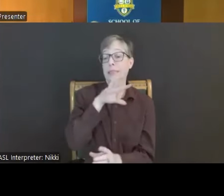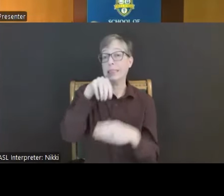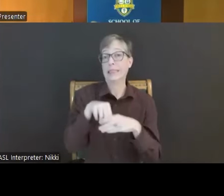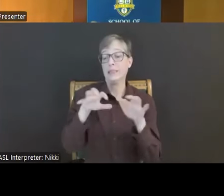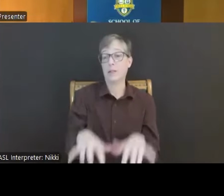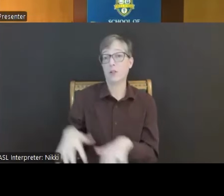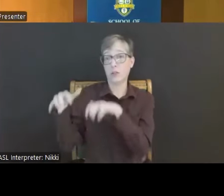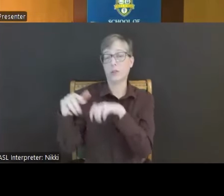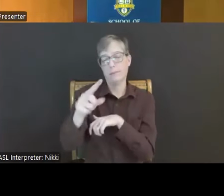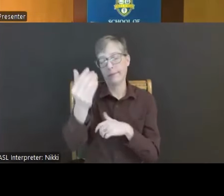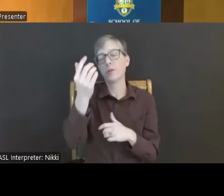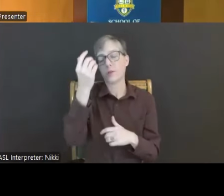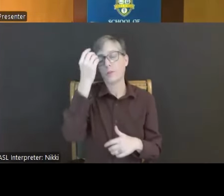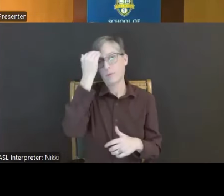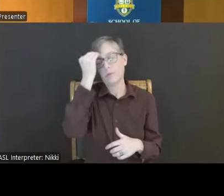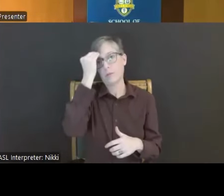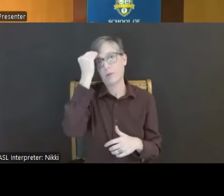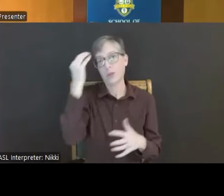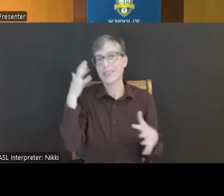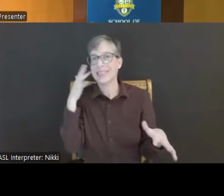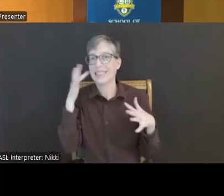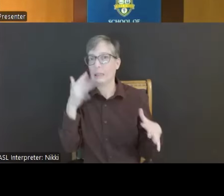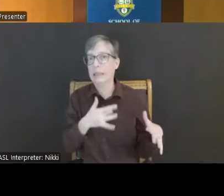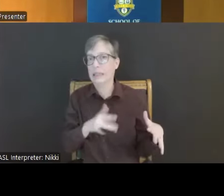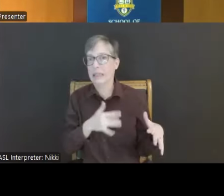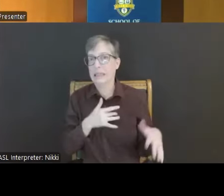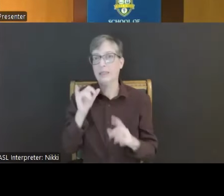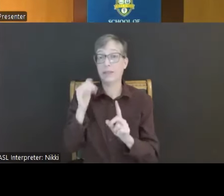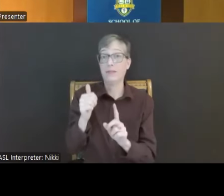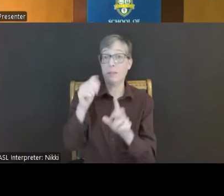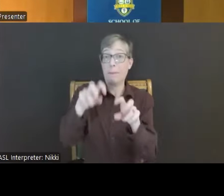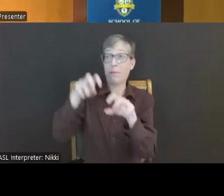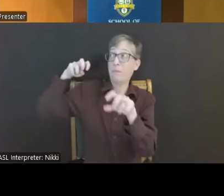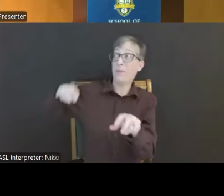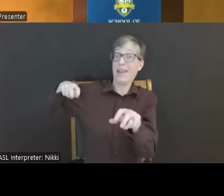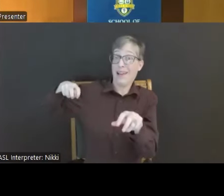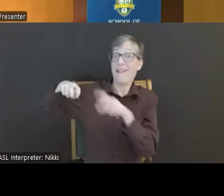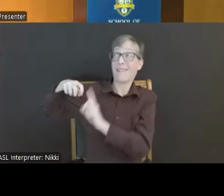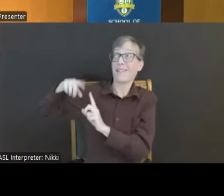you're in the back sometimes the mics are on in the ceiling um or can carry voices can carry so